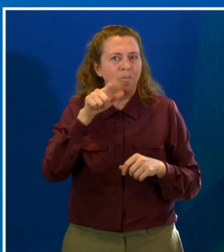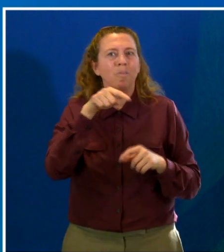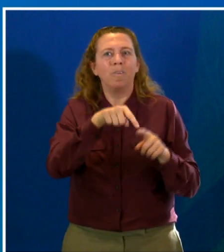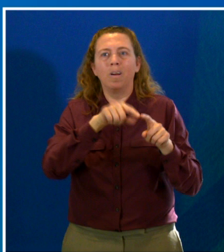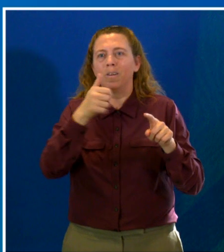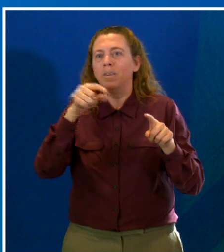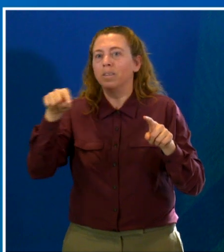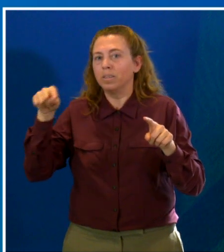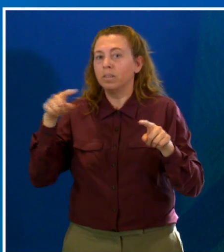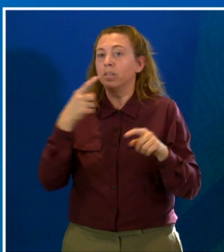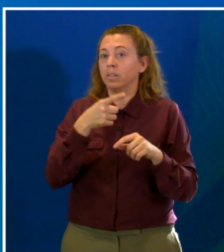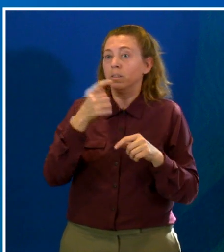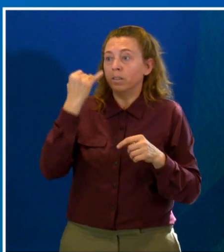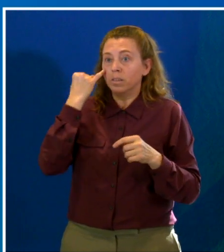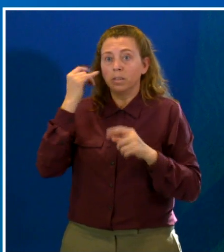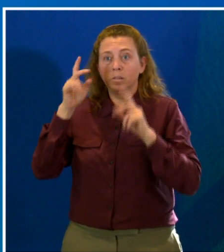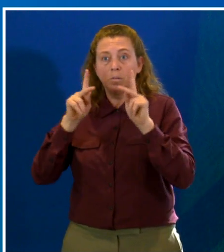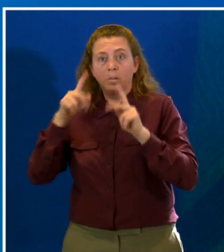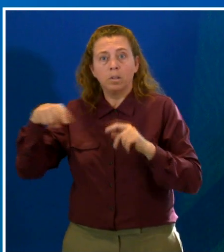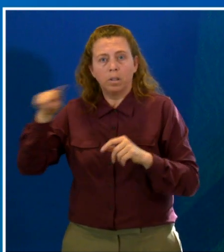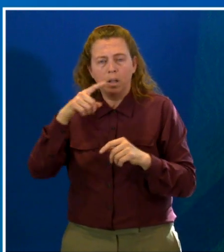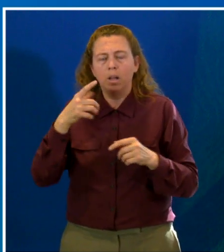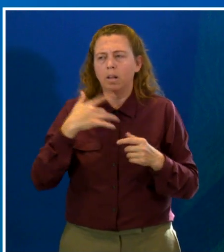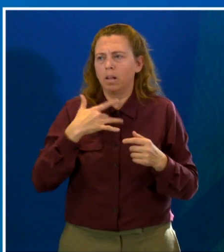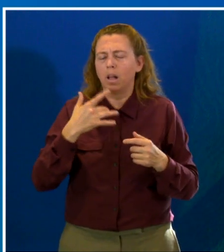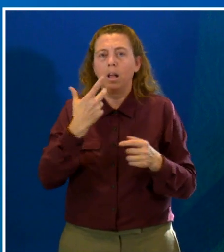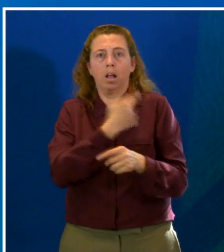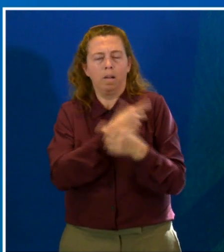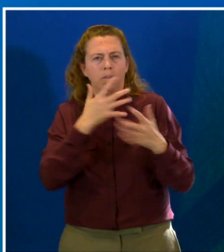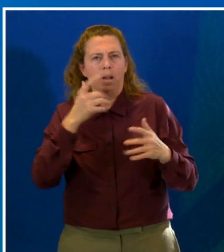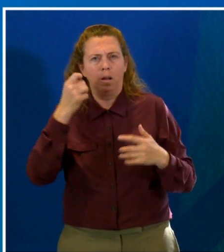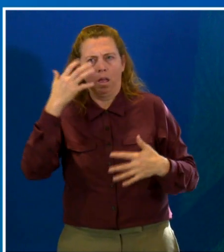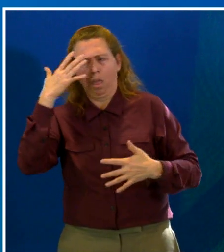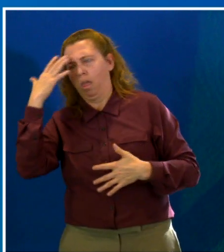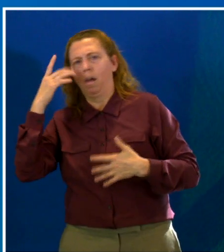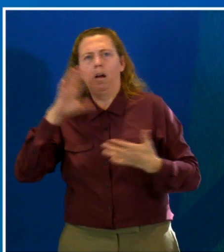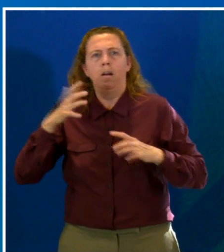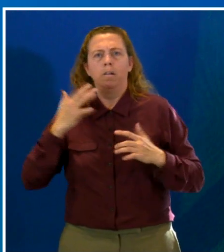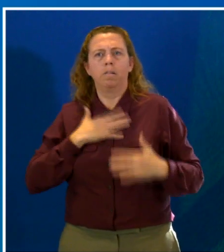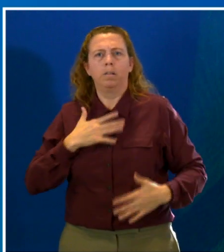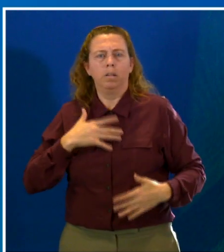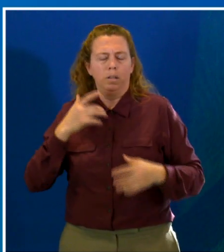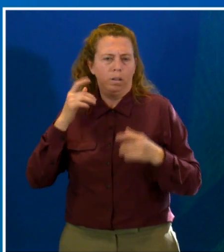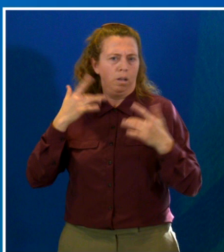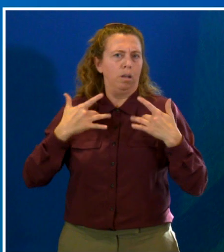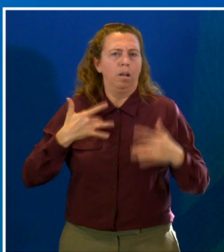now visiting group homes assigned by the State Department of Health to administer vaccinations?